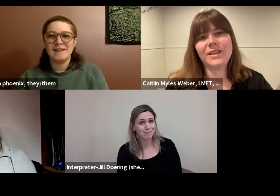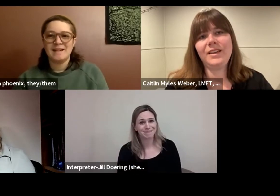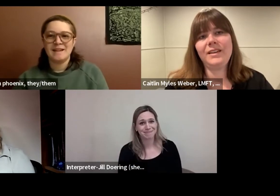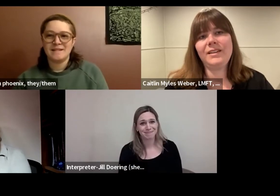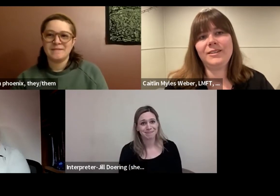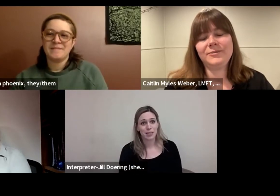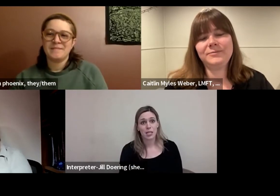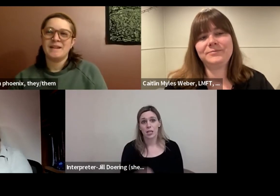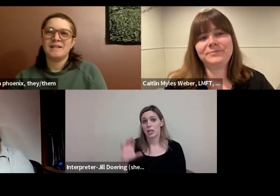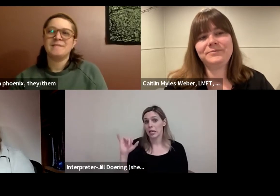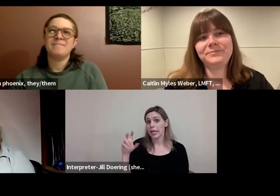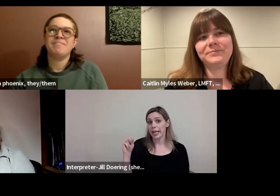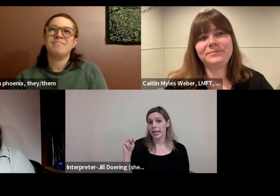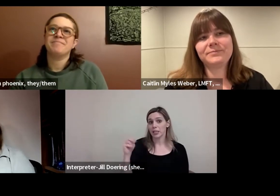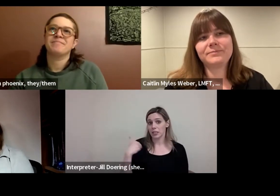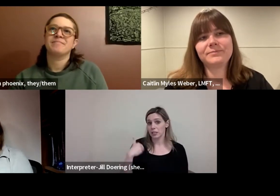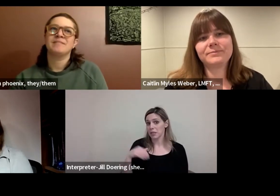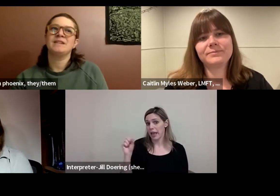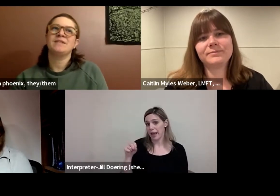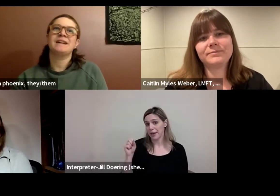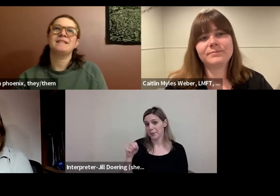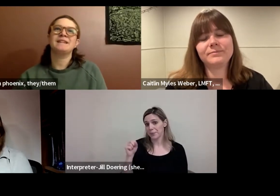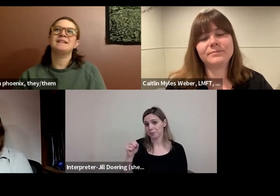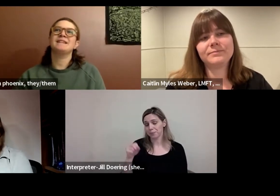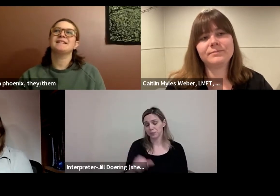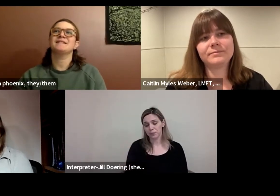Yeah, you know, I think